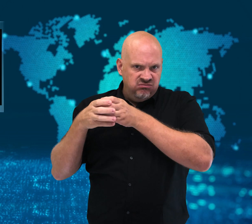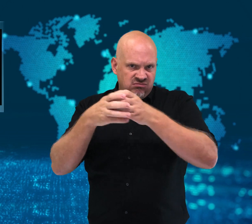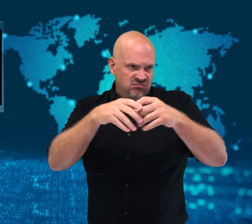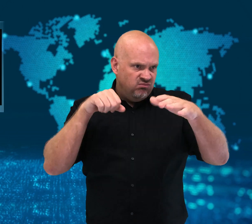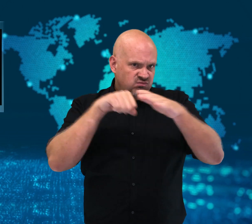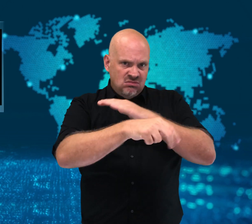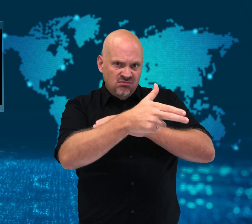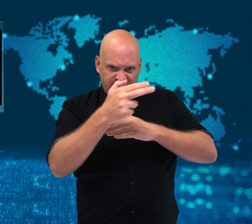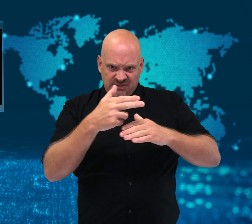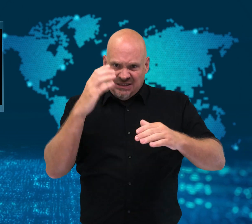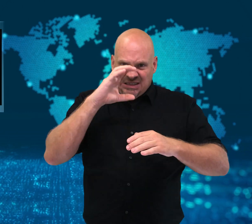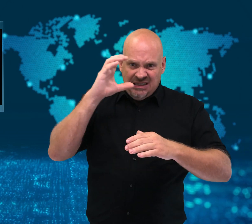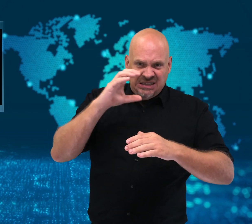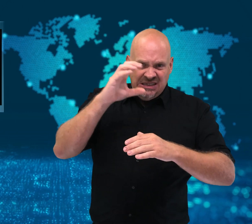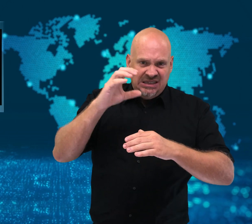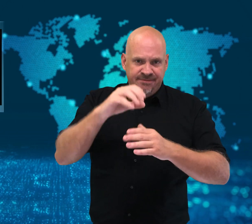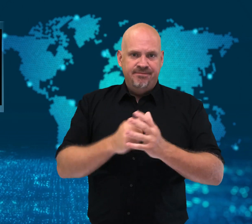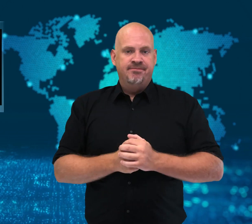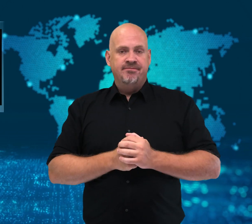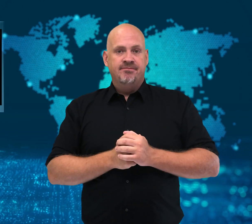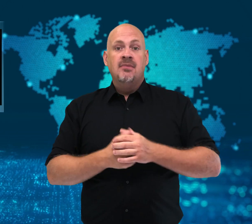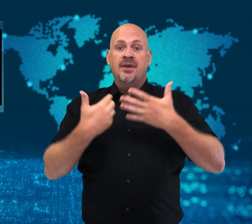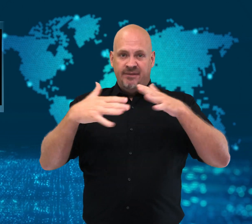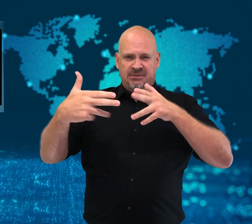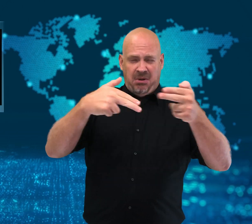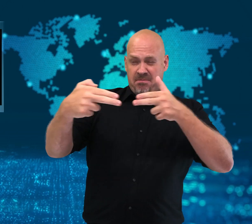and others were detained.